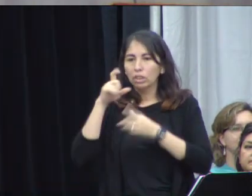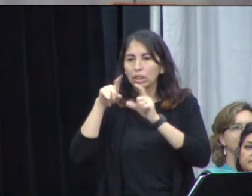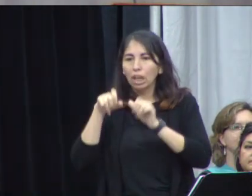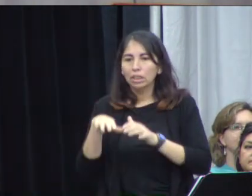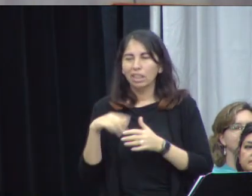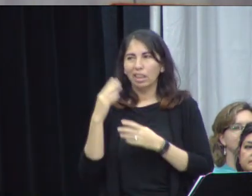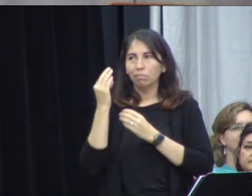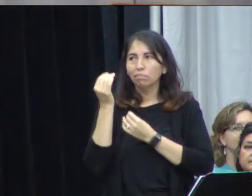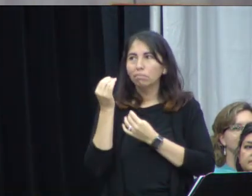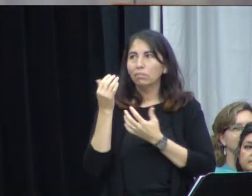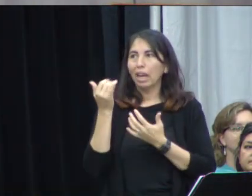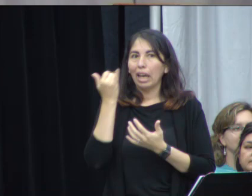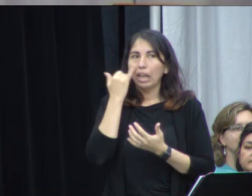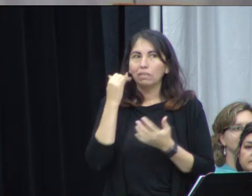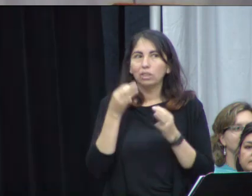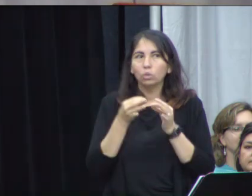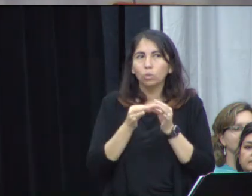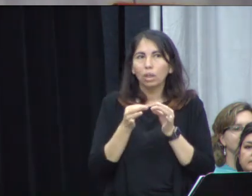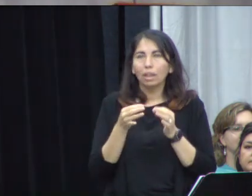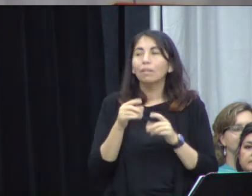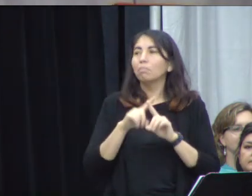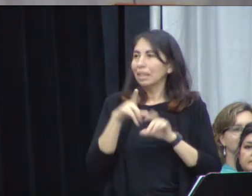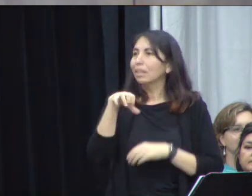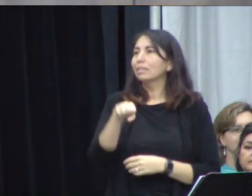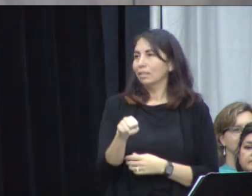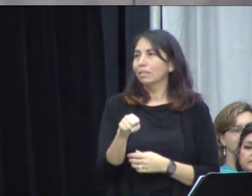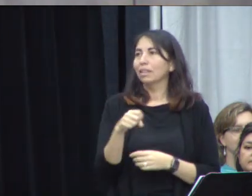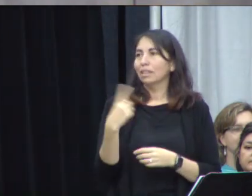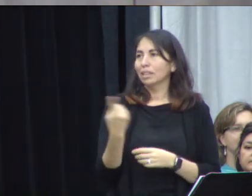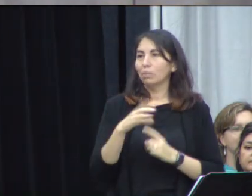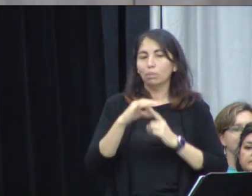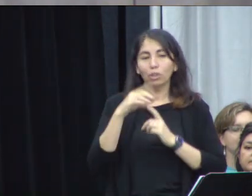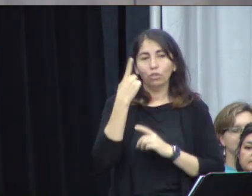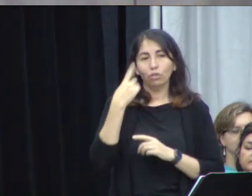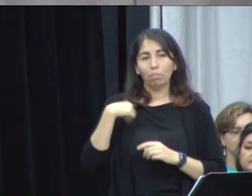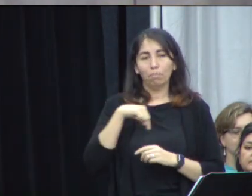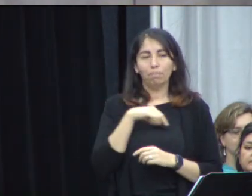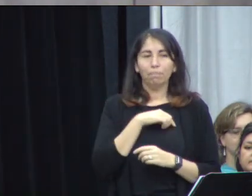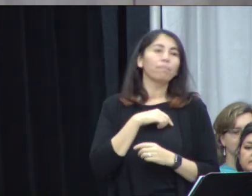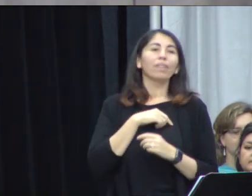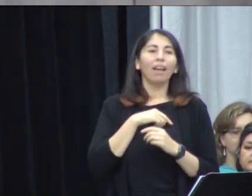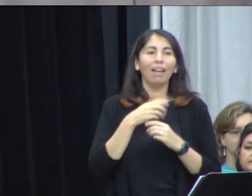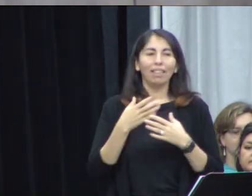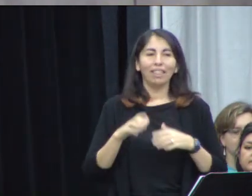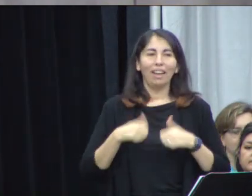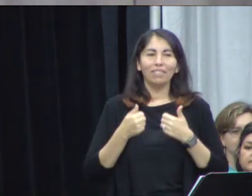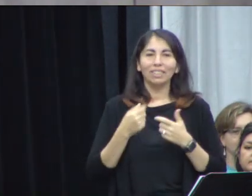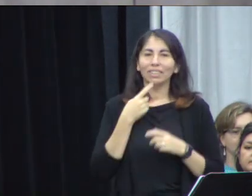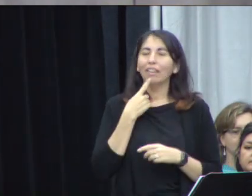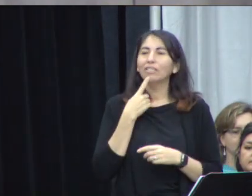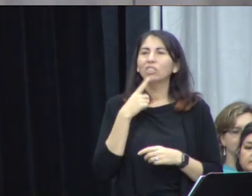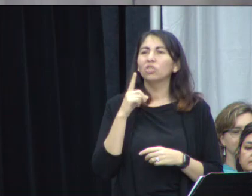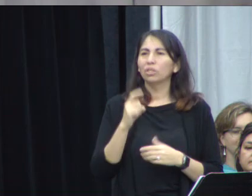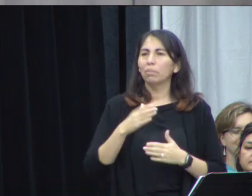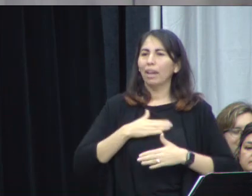Well, it was. Someone very special in my life once told me how grateful I should be for making it up here today,